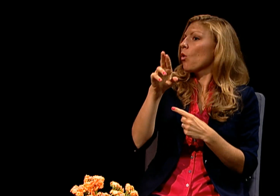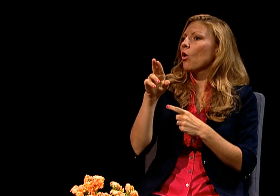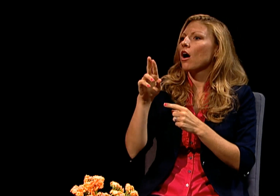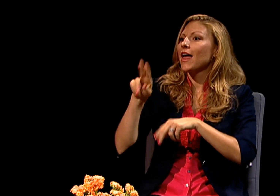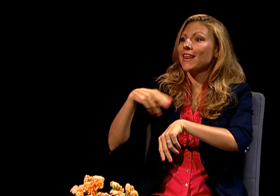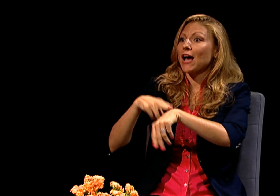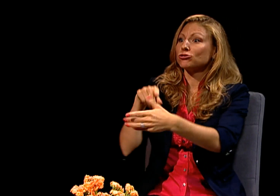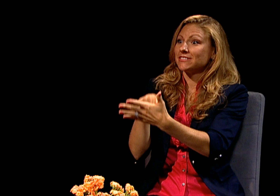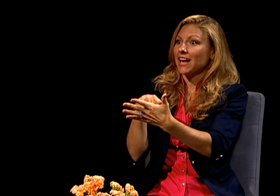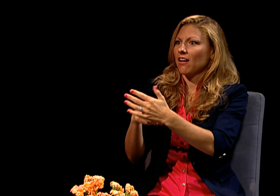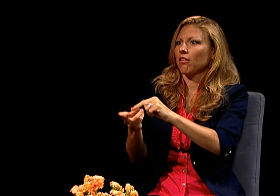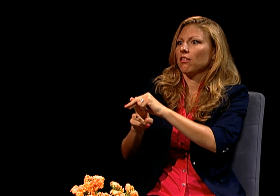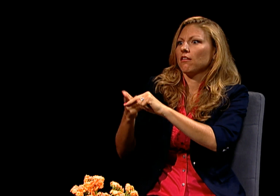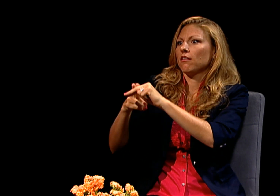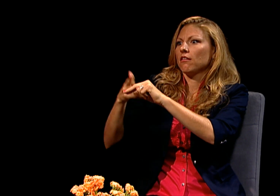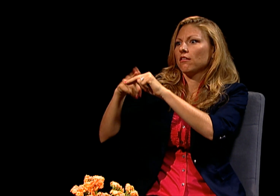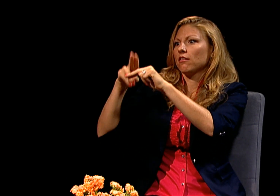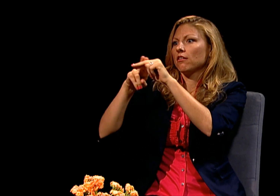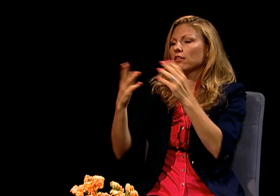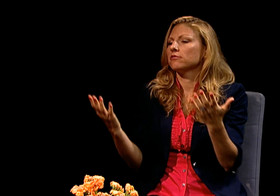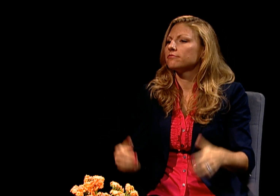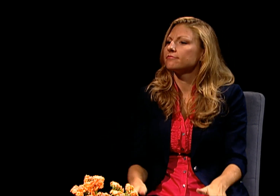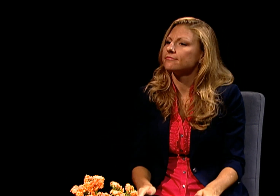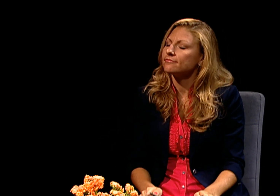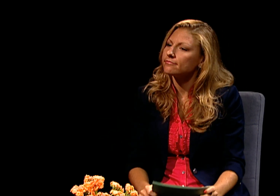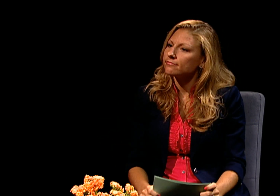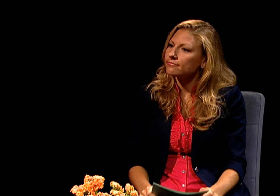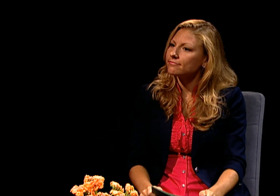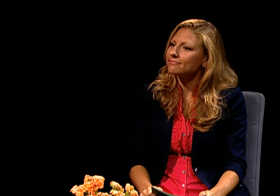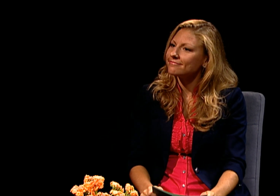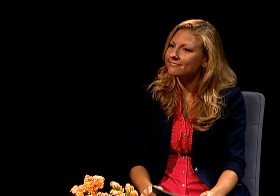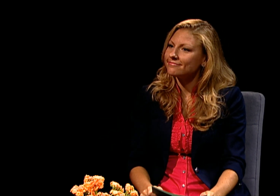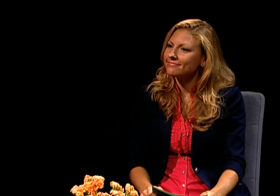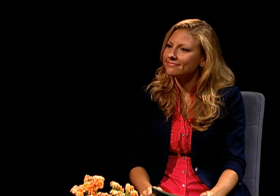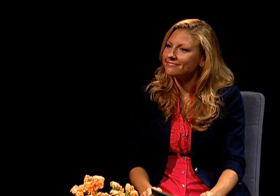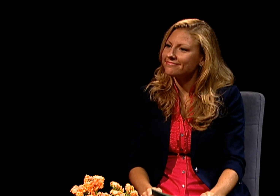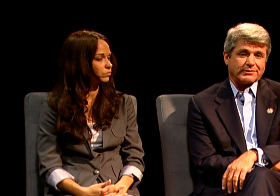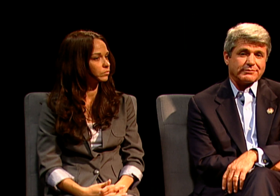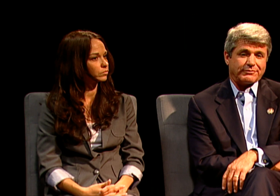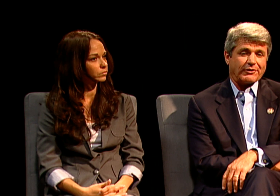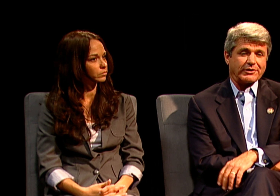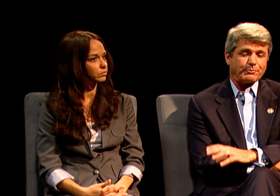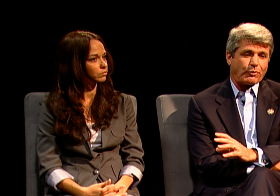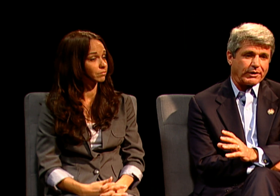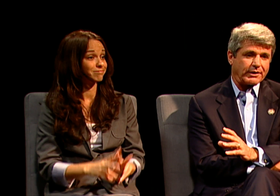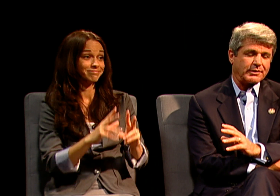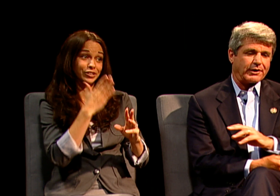TERRORISM OR THE NATIONAL DEBT AND AS IT INCREASES? VERY GOOD POINT.